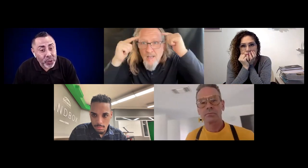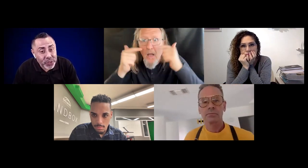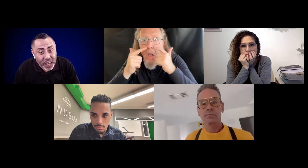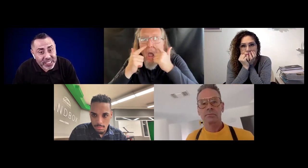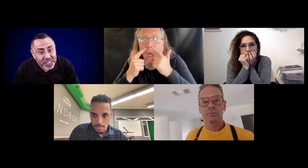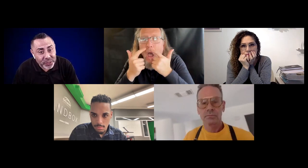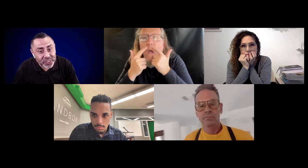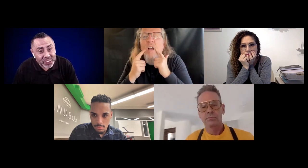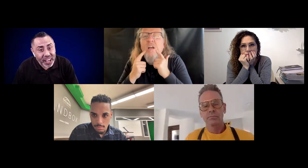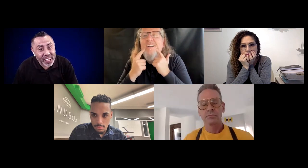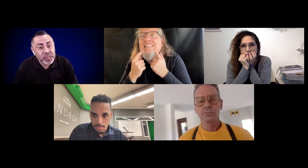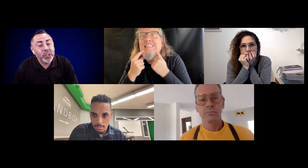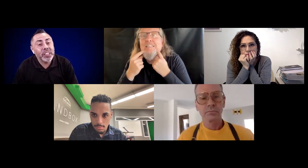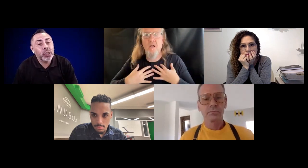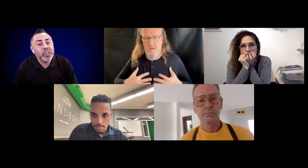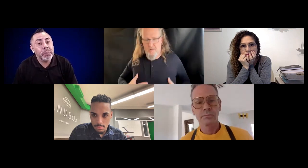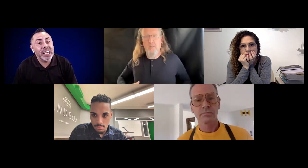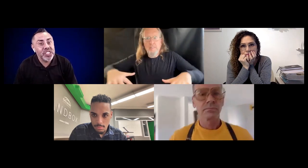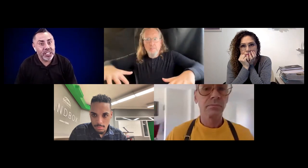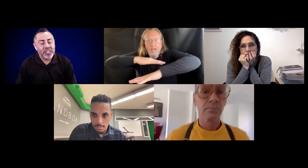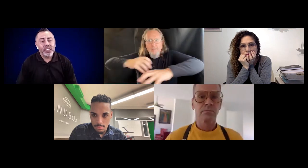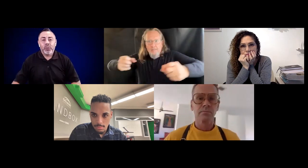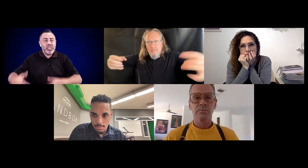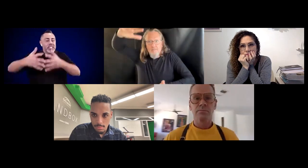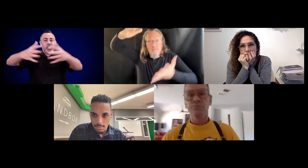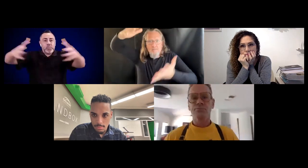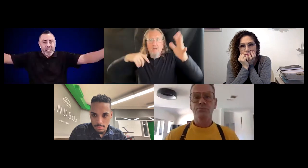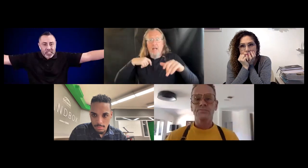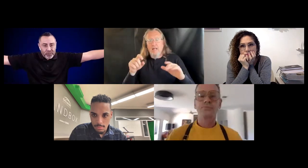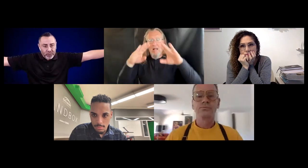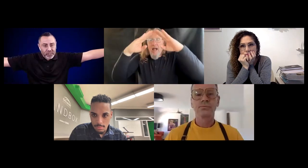No, the eyes don't. The eyes work in 3 dimension, we see the space in front of us.